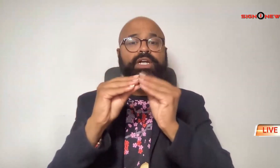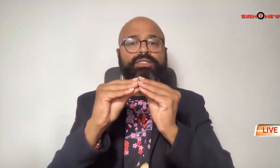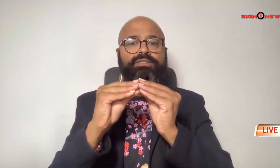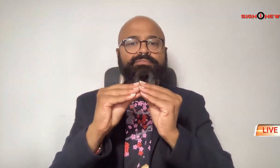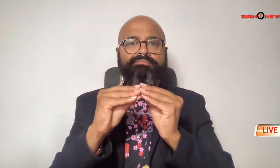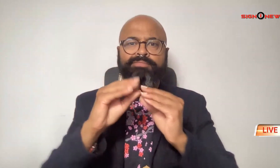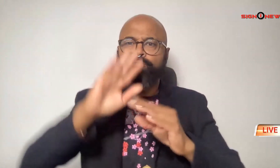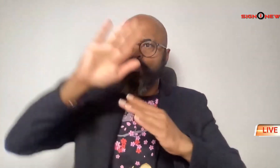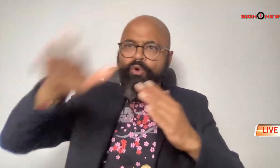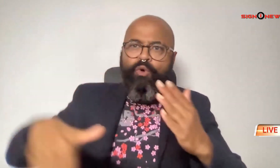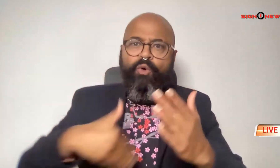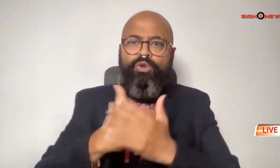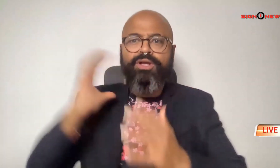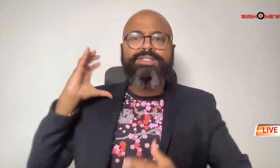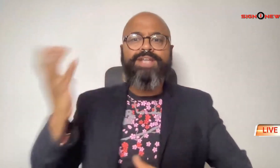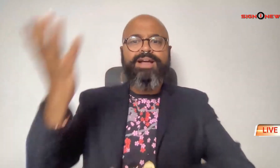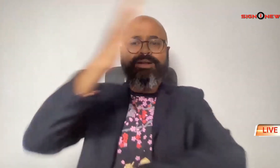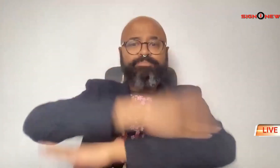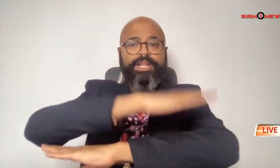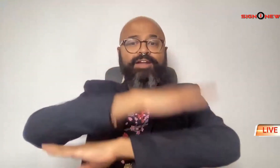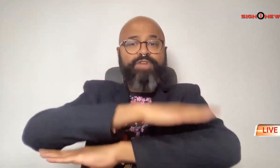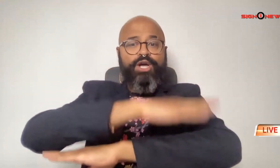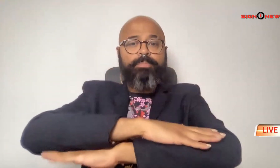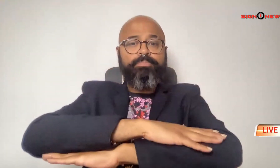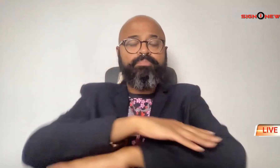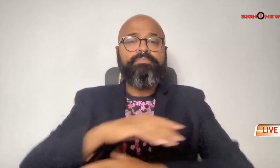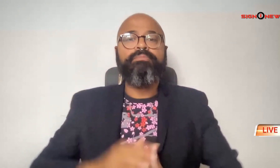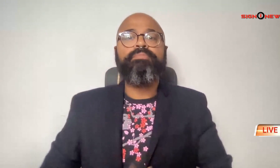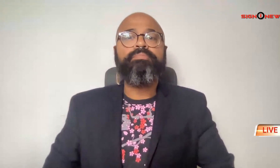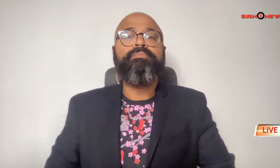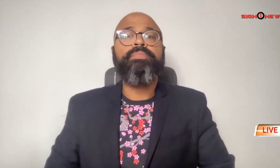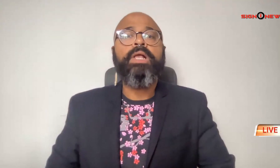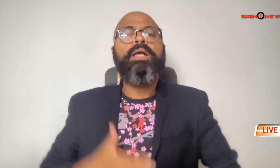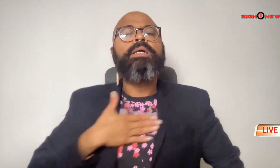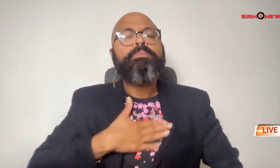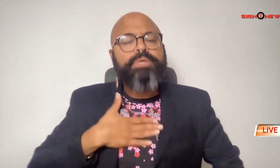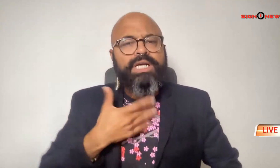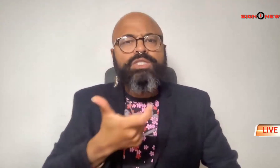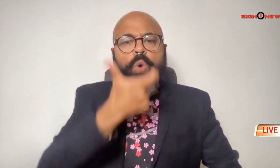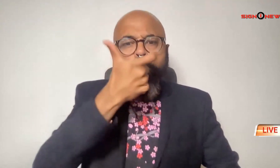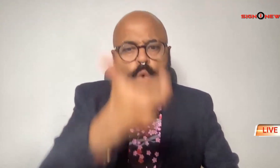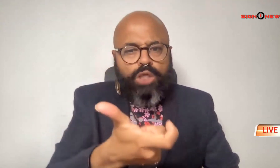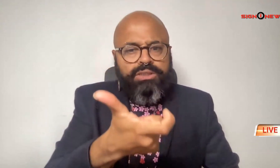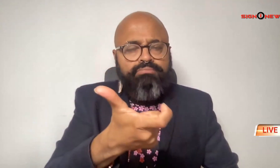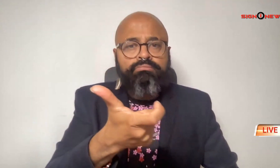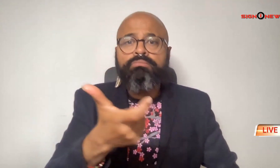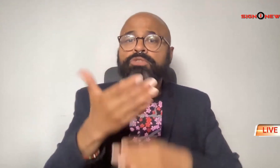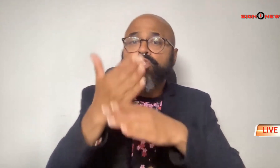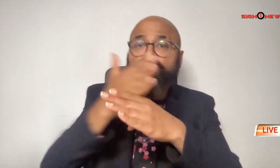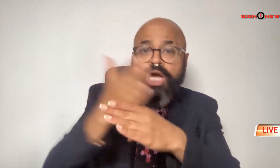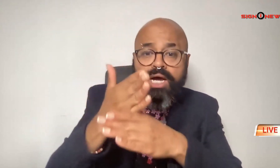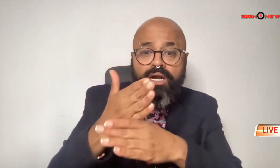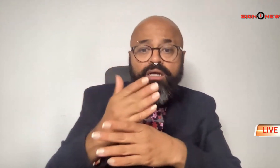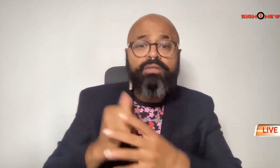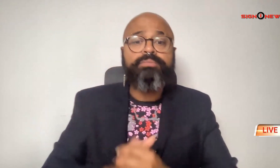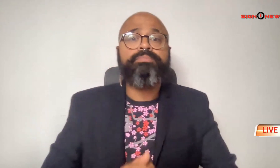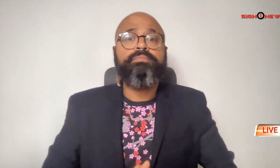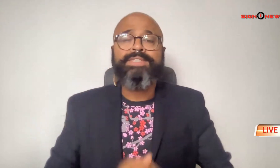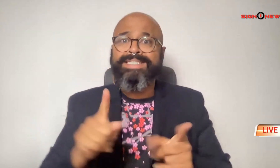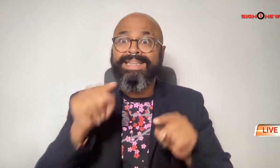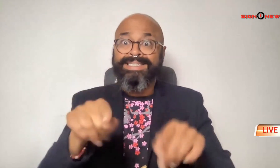on all of our Sign1News platforms please watch it or share it it has very important information